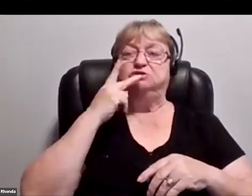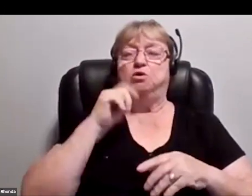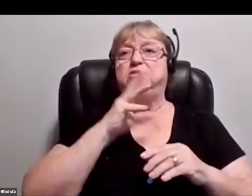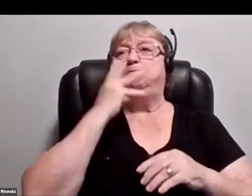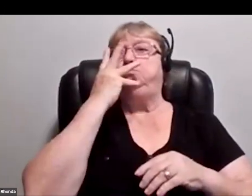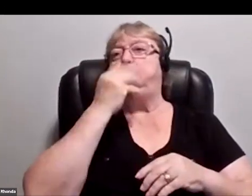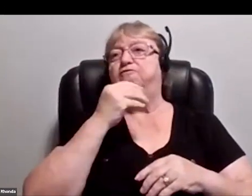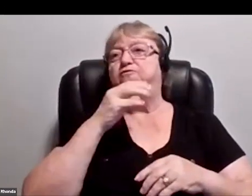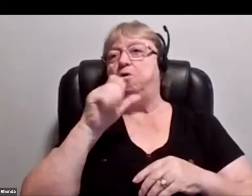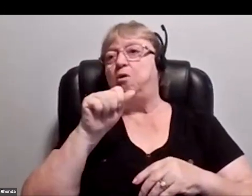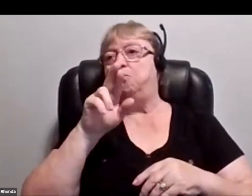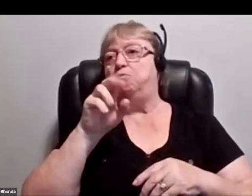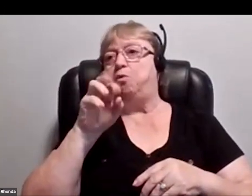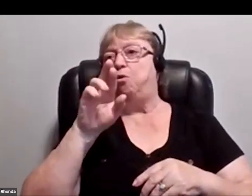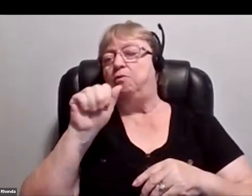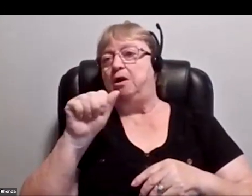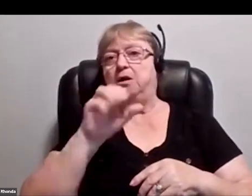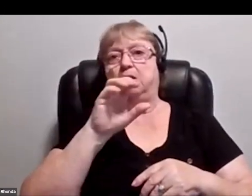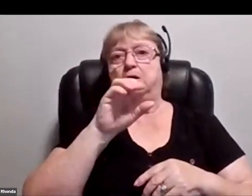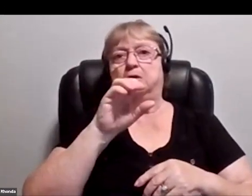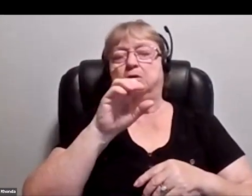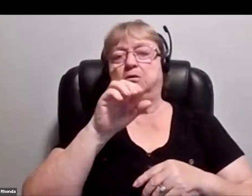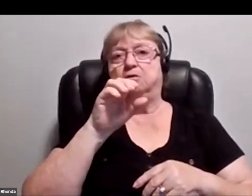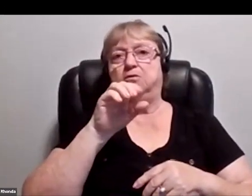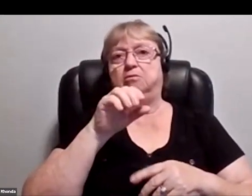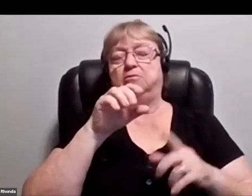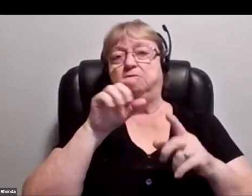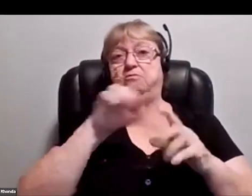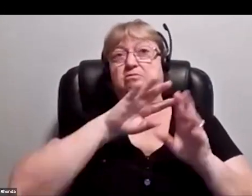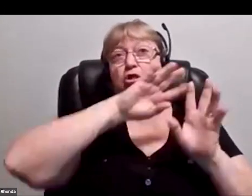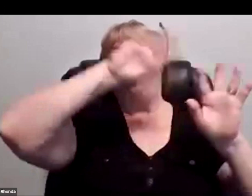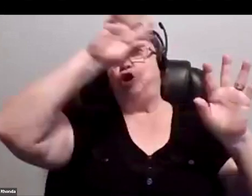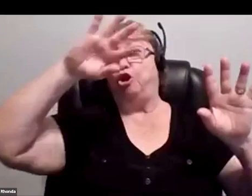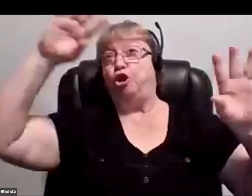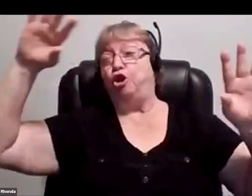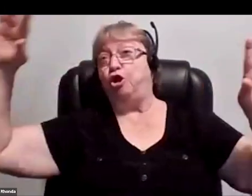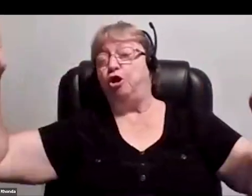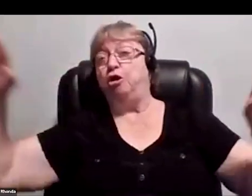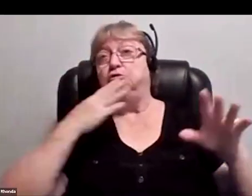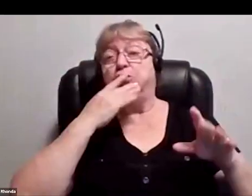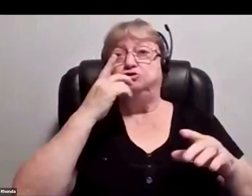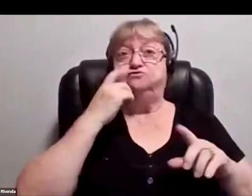Can you describe a bit what it's like viewing the skies from the South Pole and what your best experience of it is so far?"